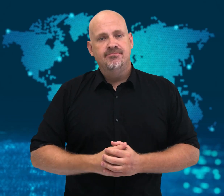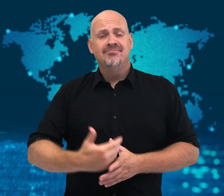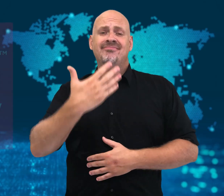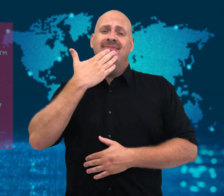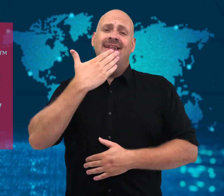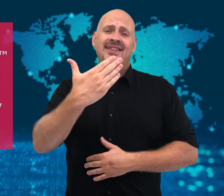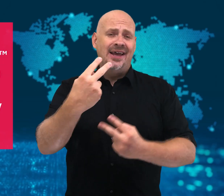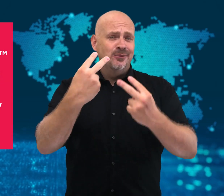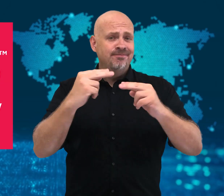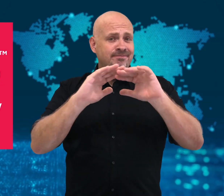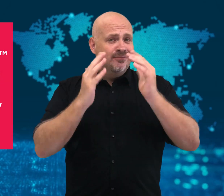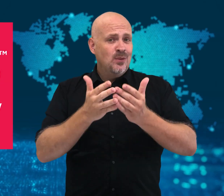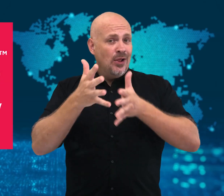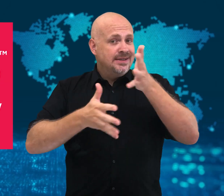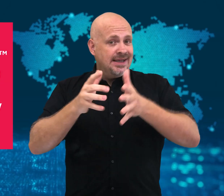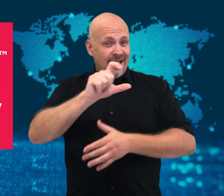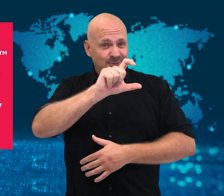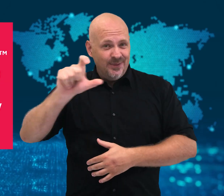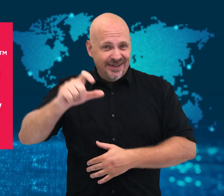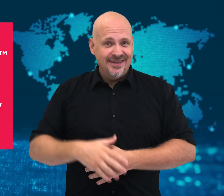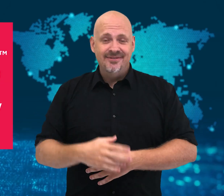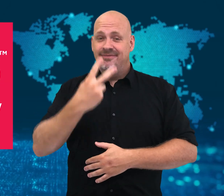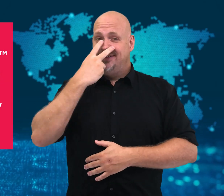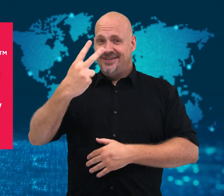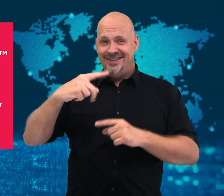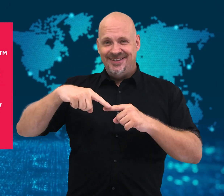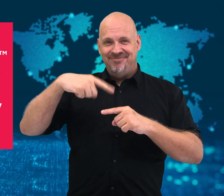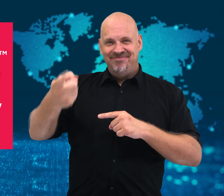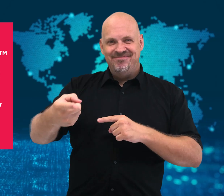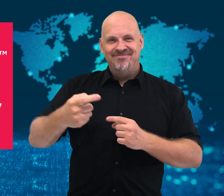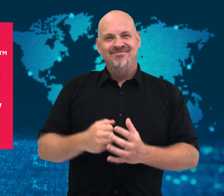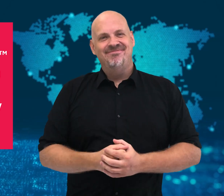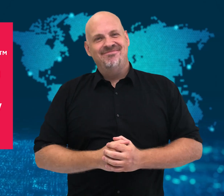Thank you for watching WorldSign Week and see you next time!